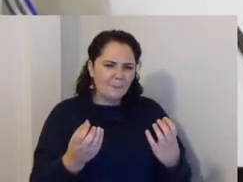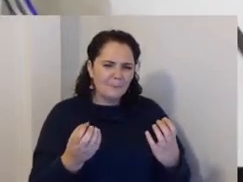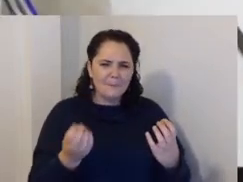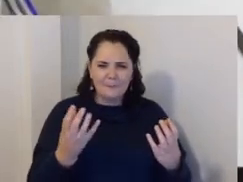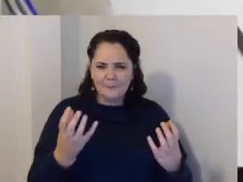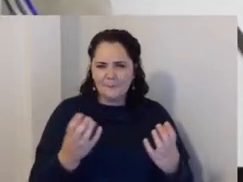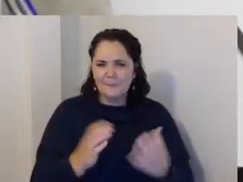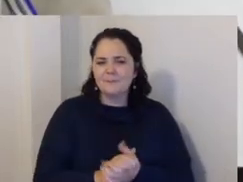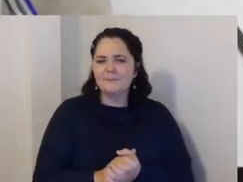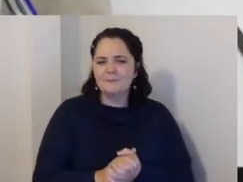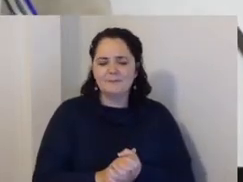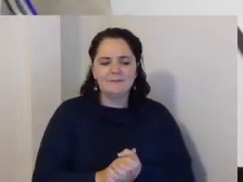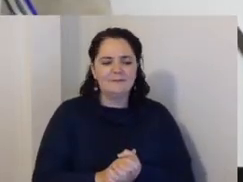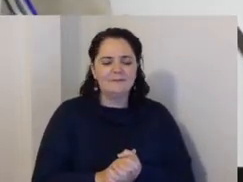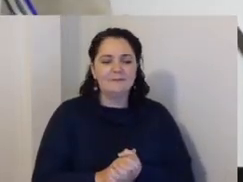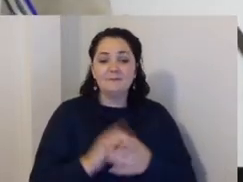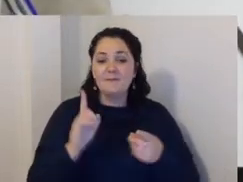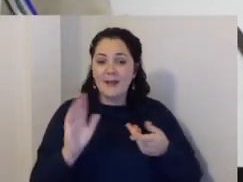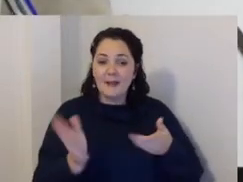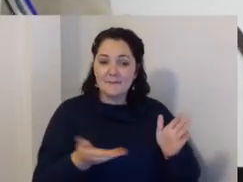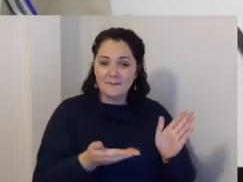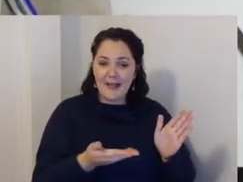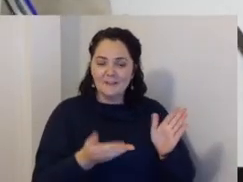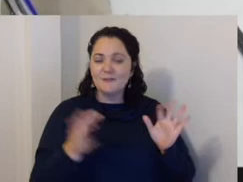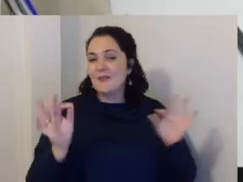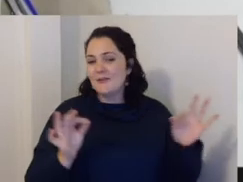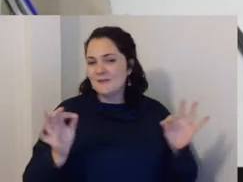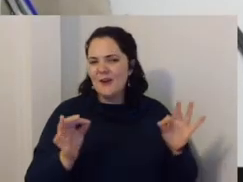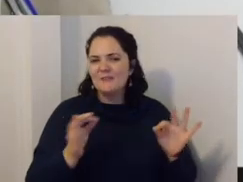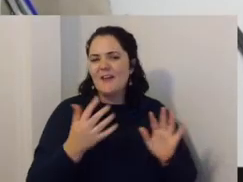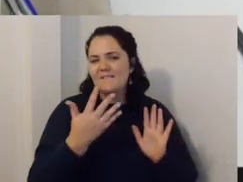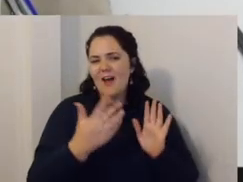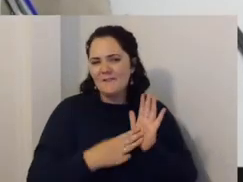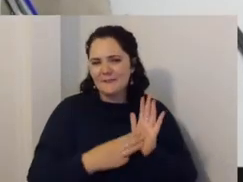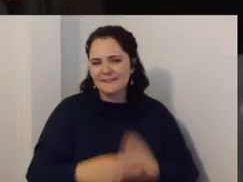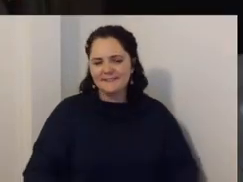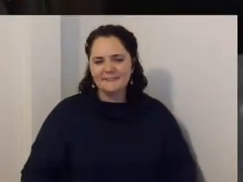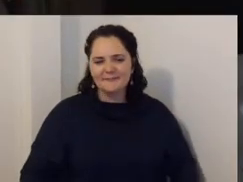that darkness alright let's switch back to uh to Atticus and Rachel for just another five minutes